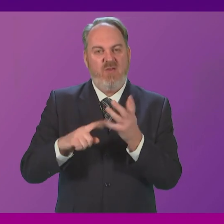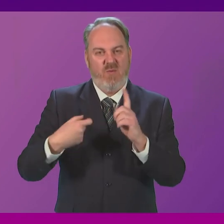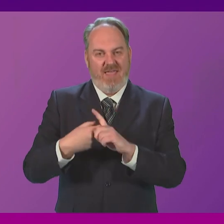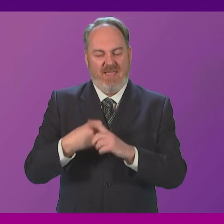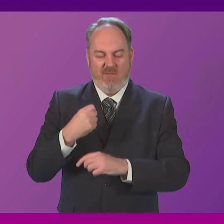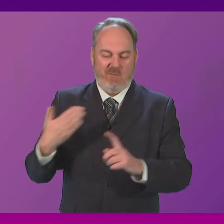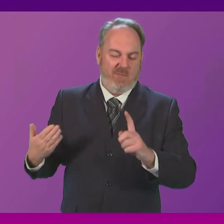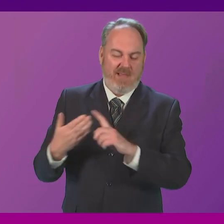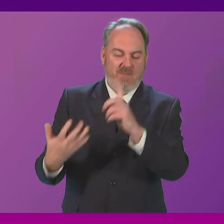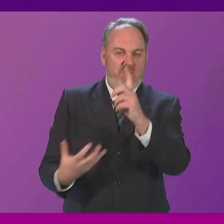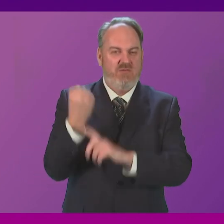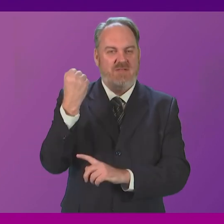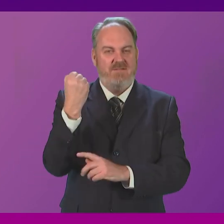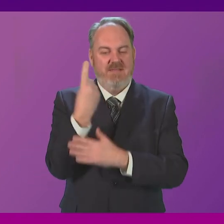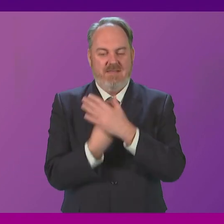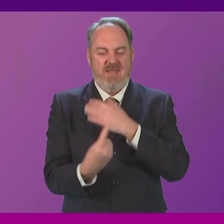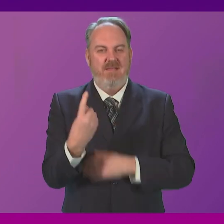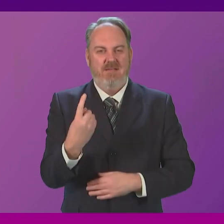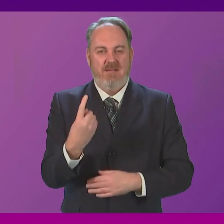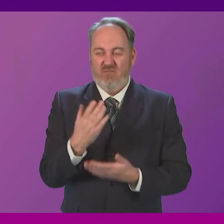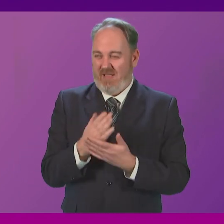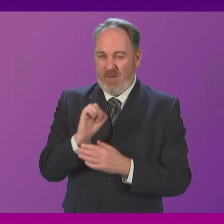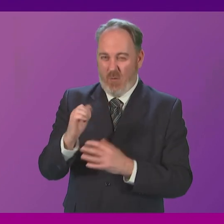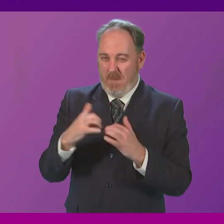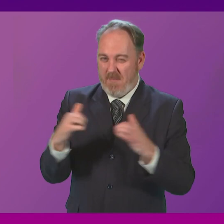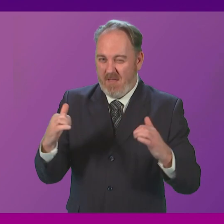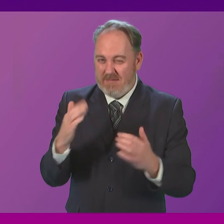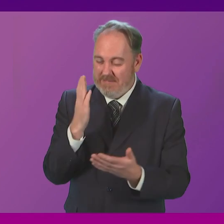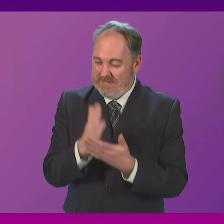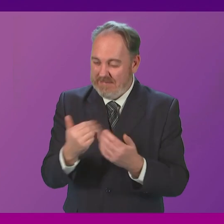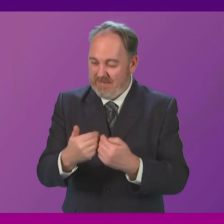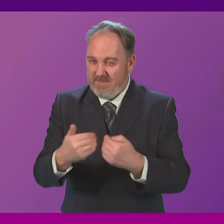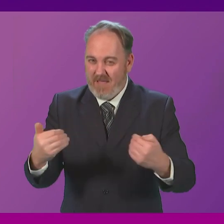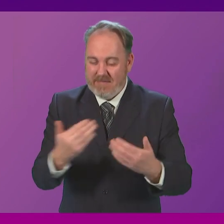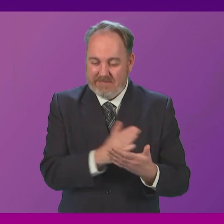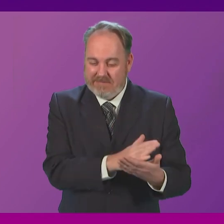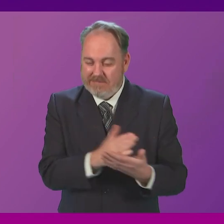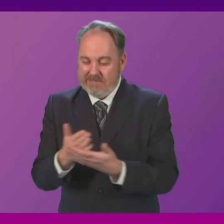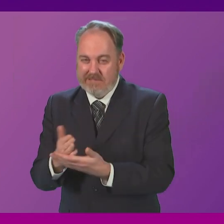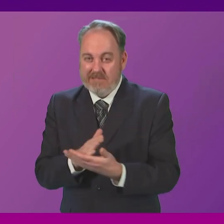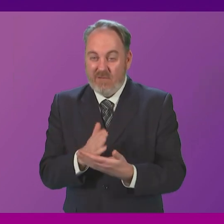and to continue to attempt to appeal to his divided party rather than the wider Scottish public.